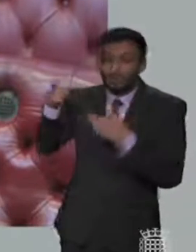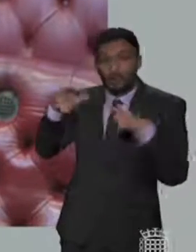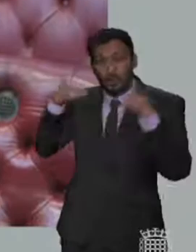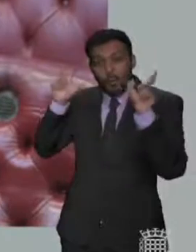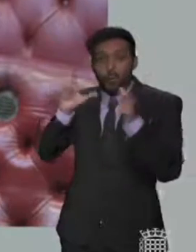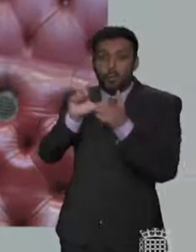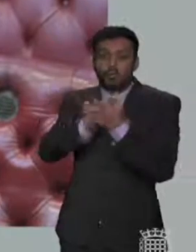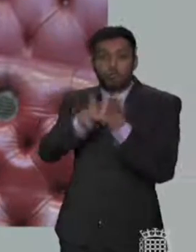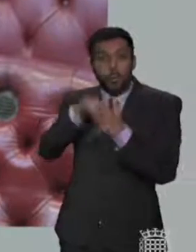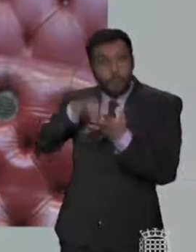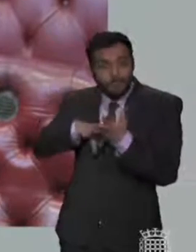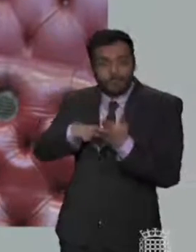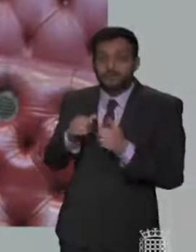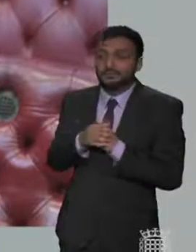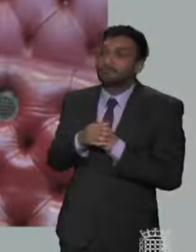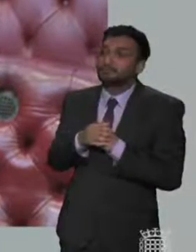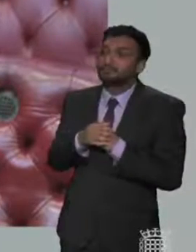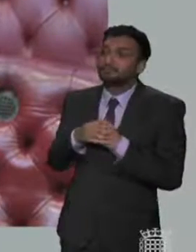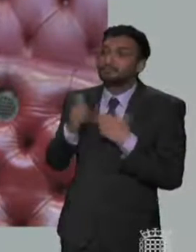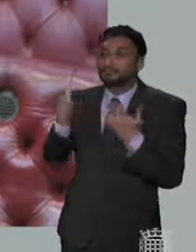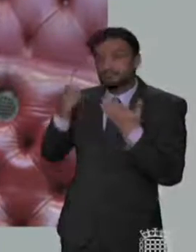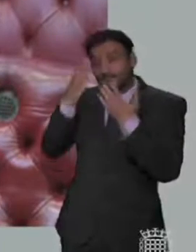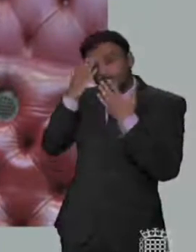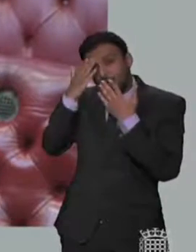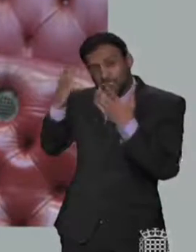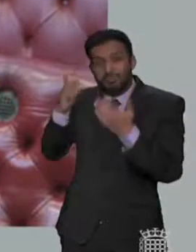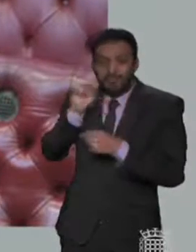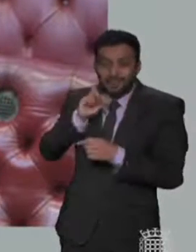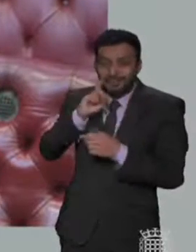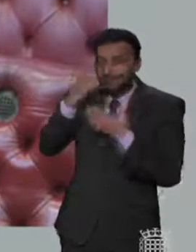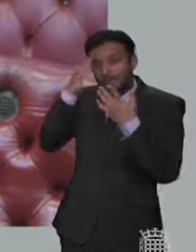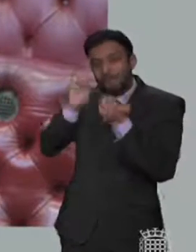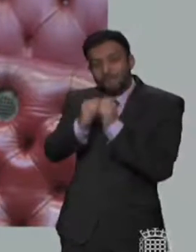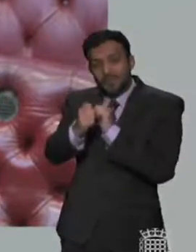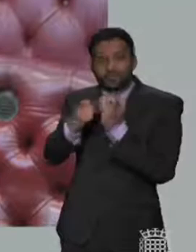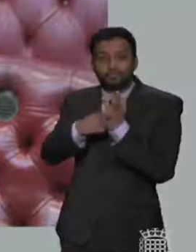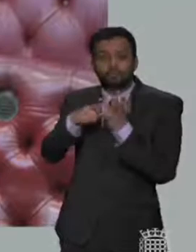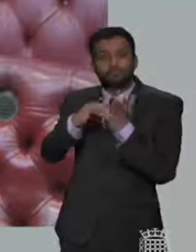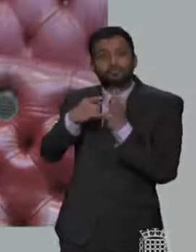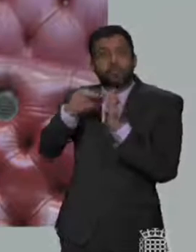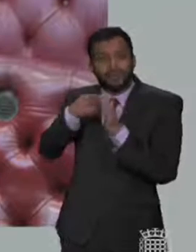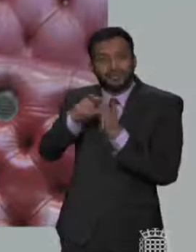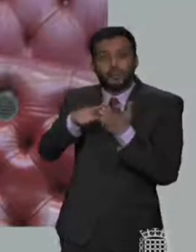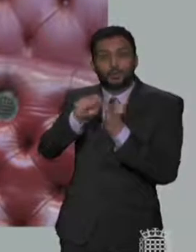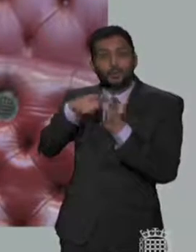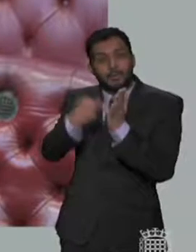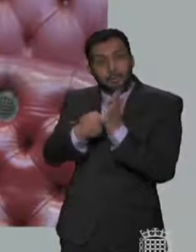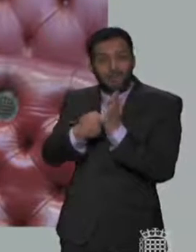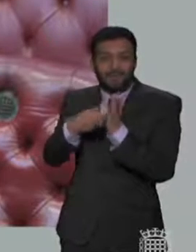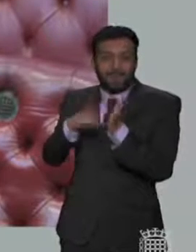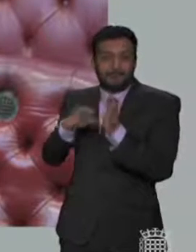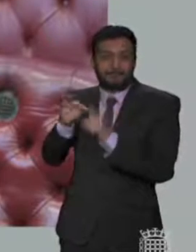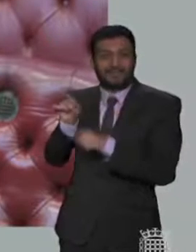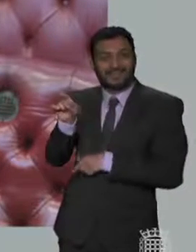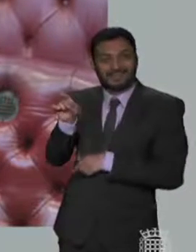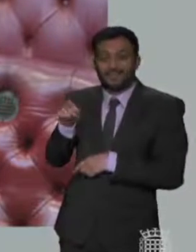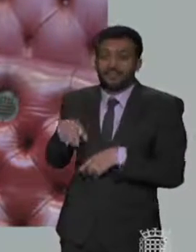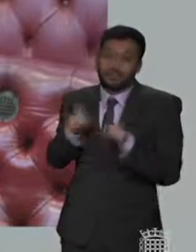the honourable lady my noble friend rosie cooper mp and the many many campaigners and